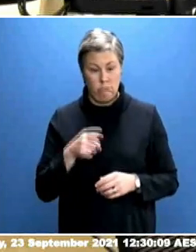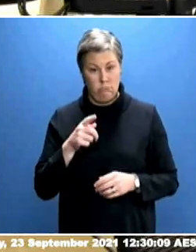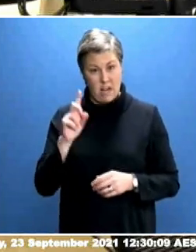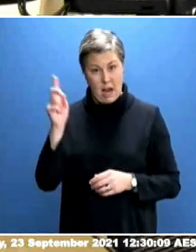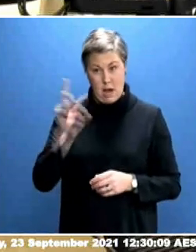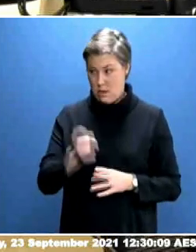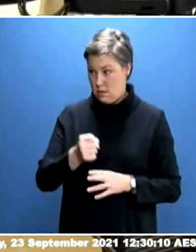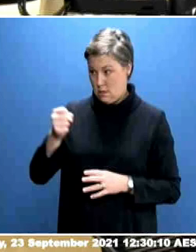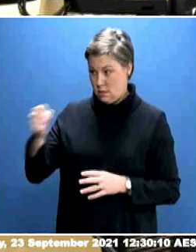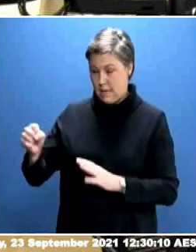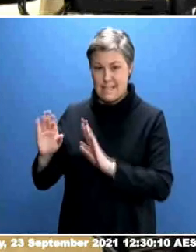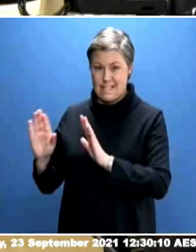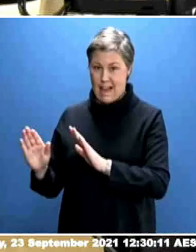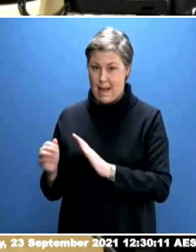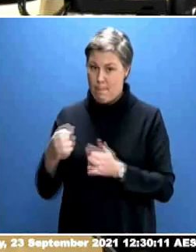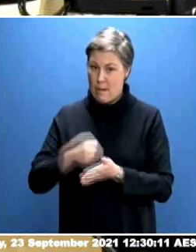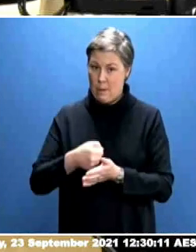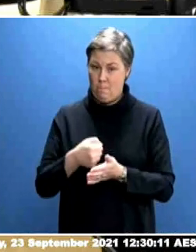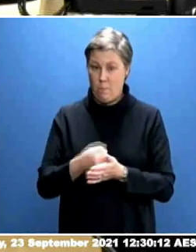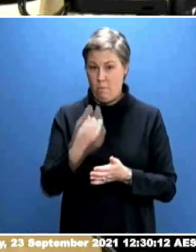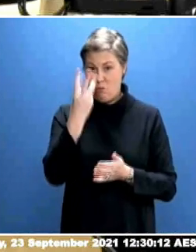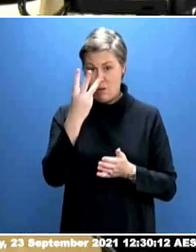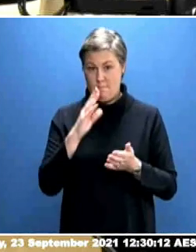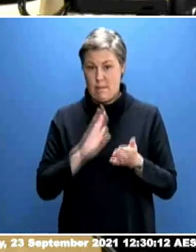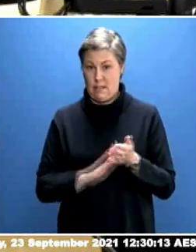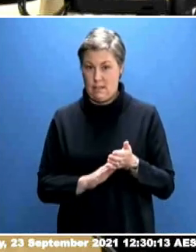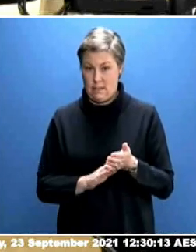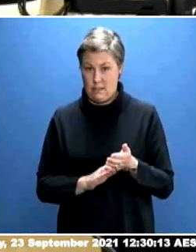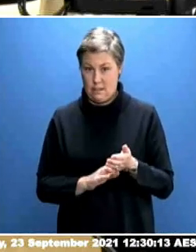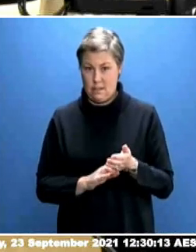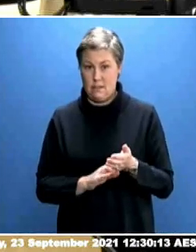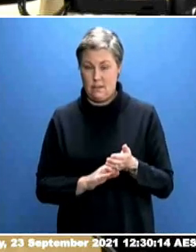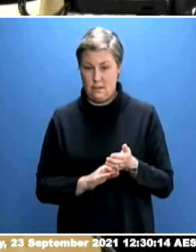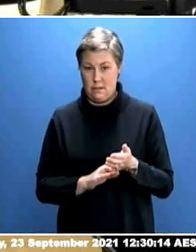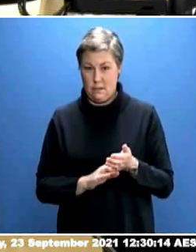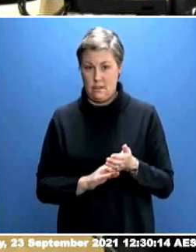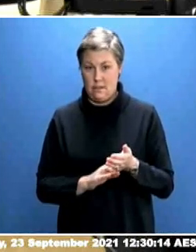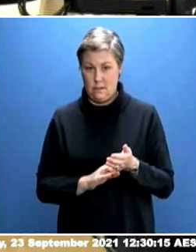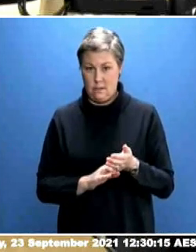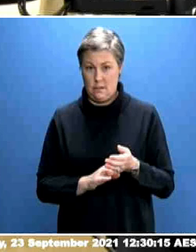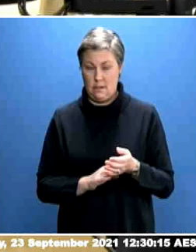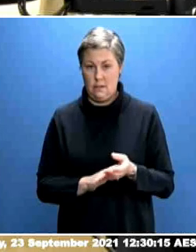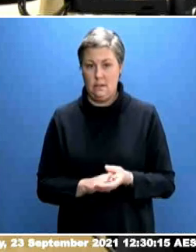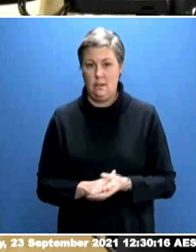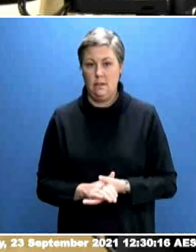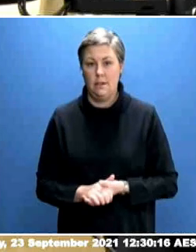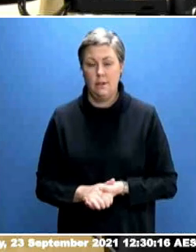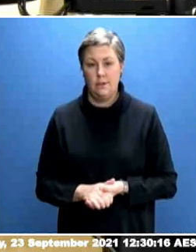under the policy that currently exists for an admission into the Safe Care House.